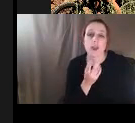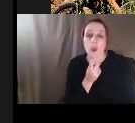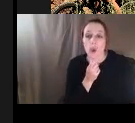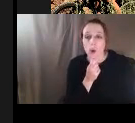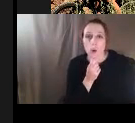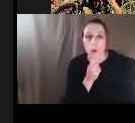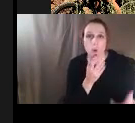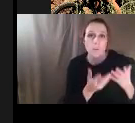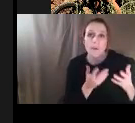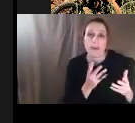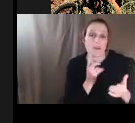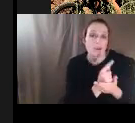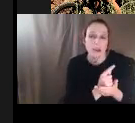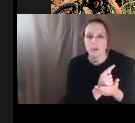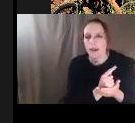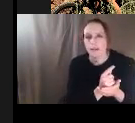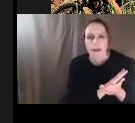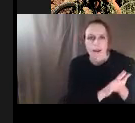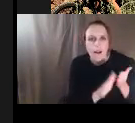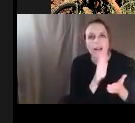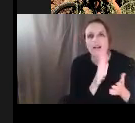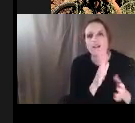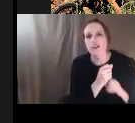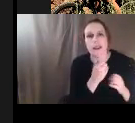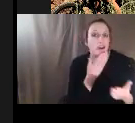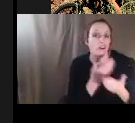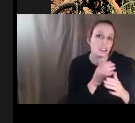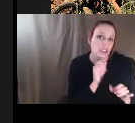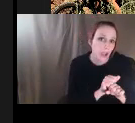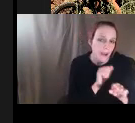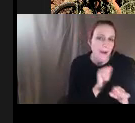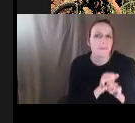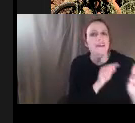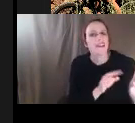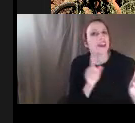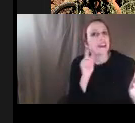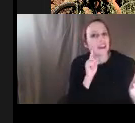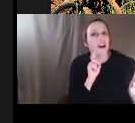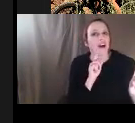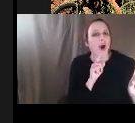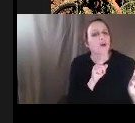education or be articulate often hears the same thing about how inspiring or how good or special they are